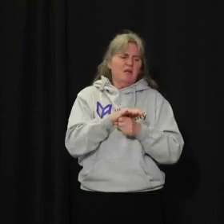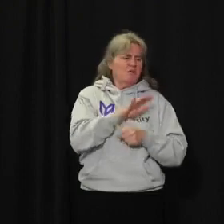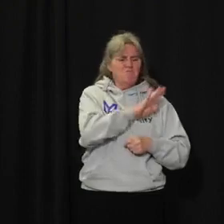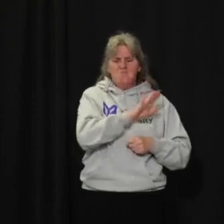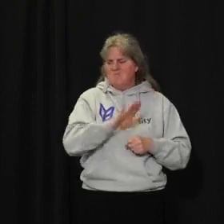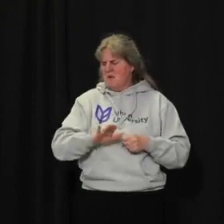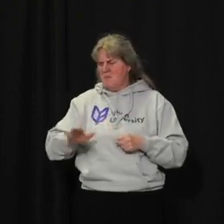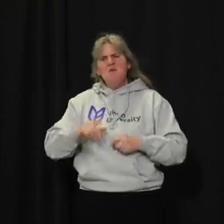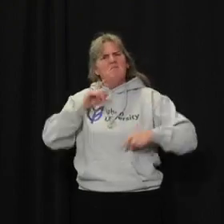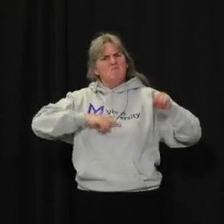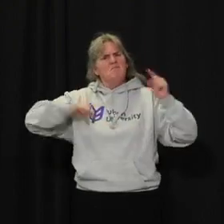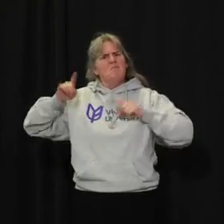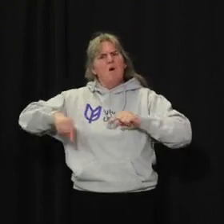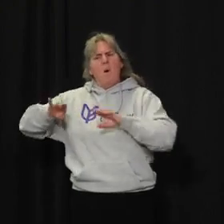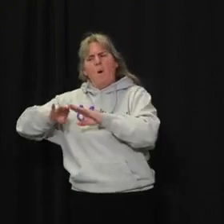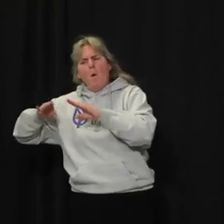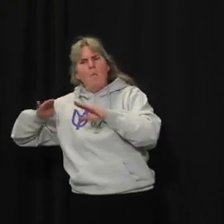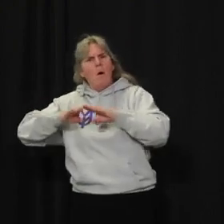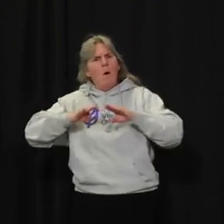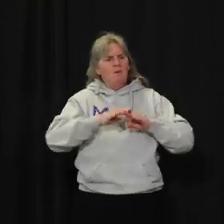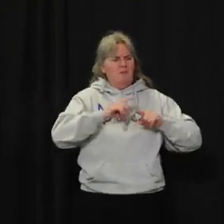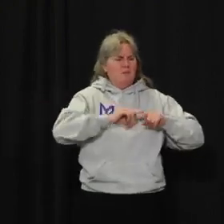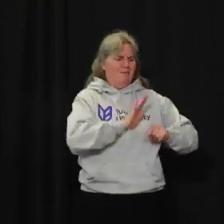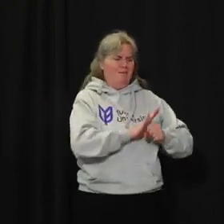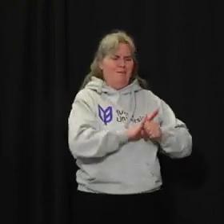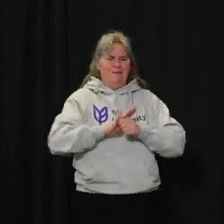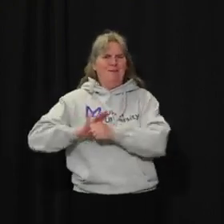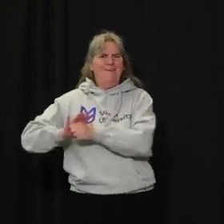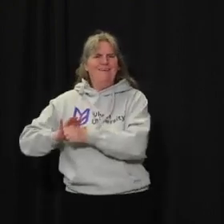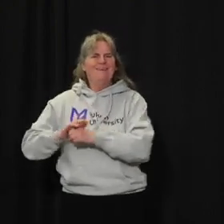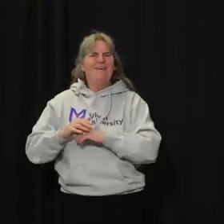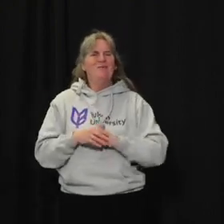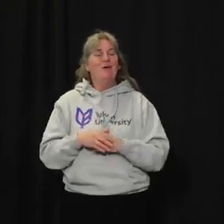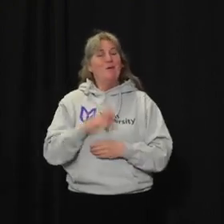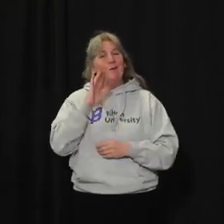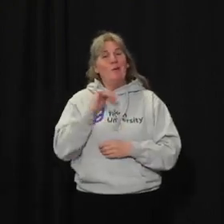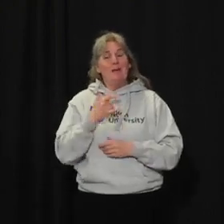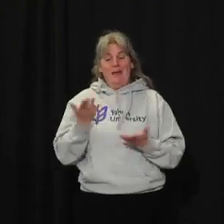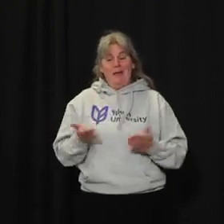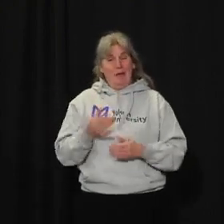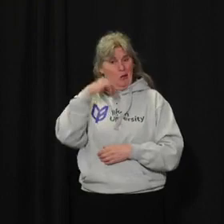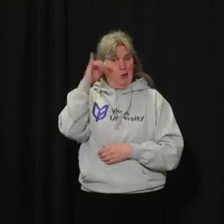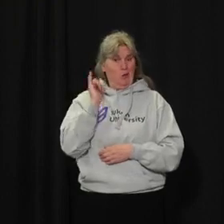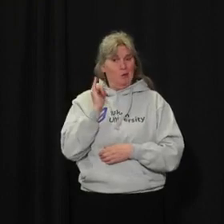specific regions variations. But what Yukoners should know is that we did not shut down as